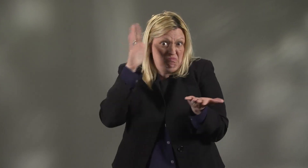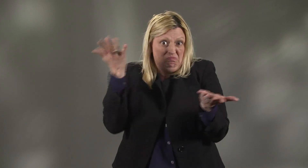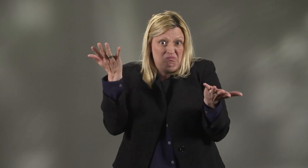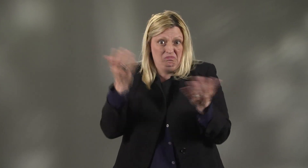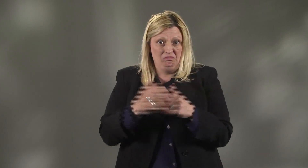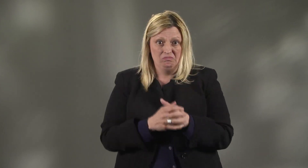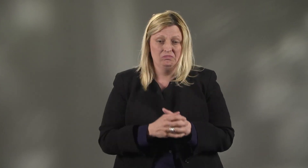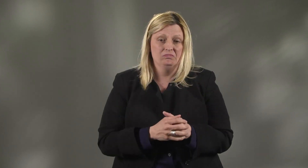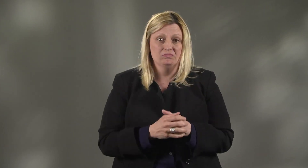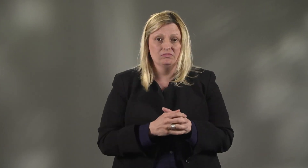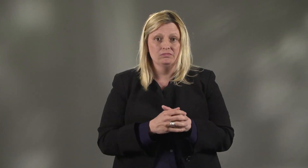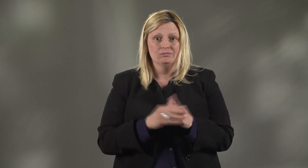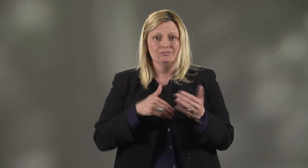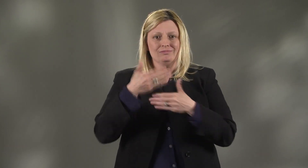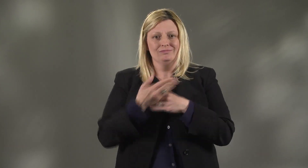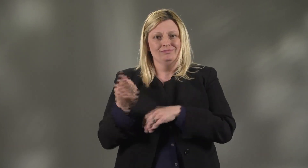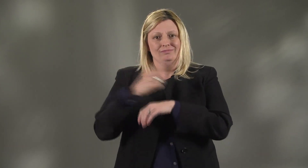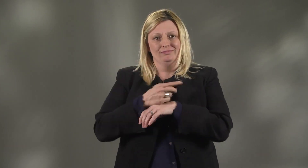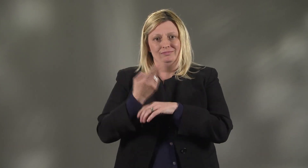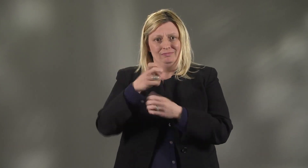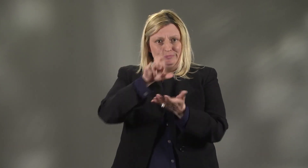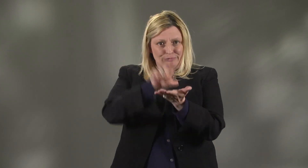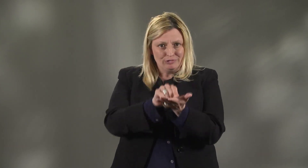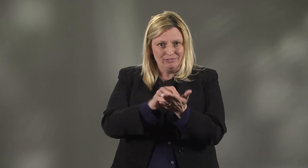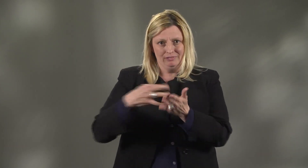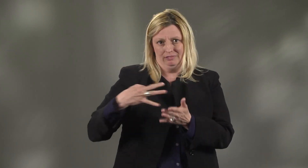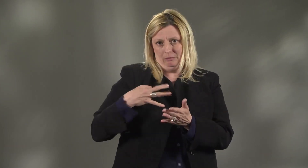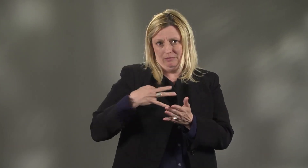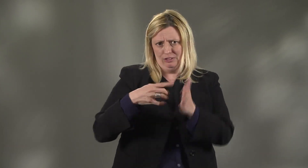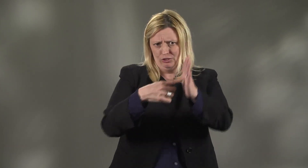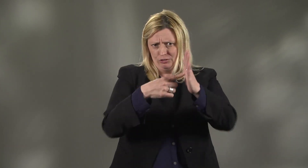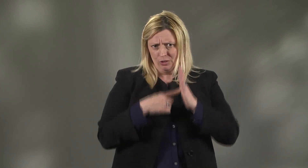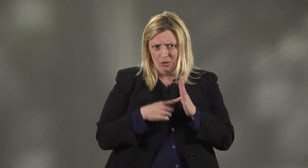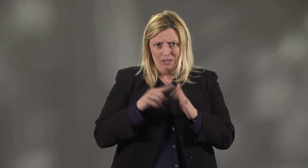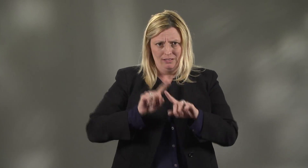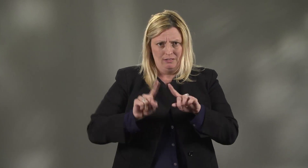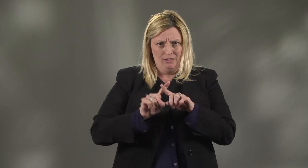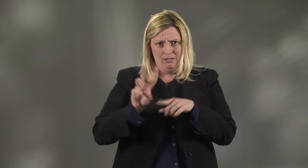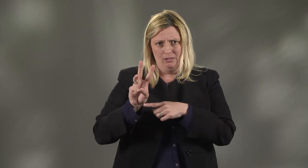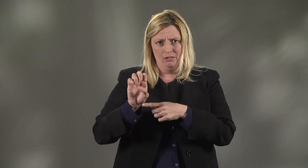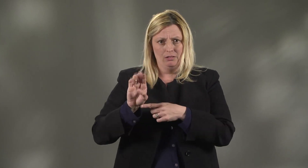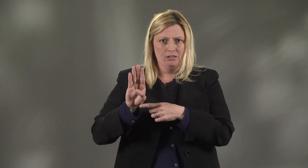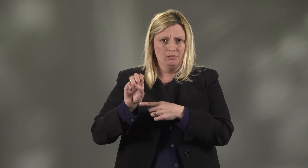I was honest and said that I didn't know much about them. The next day, he printed me an application,